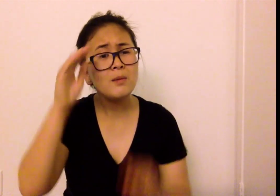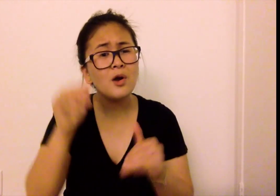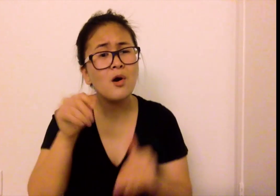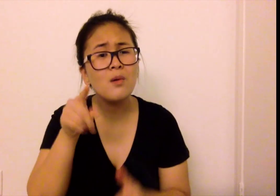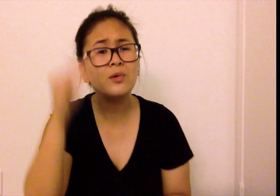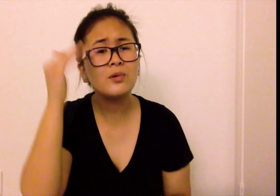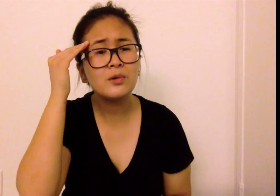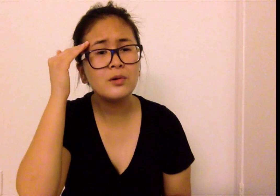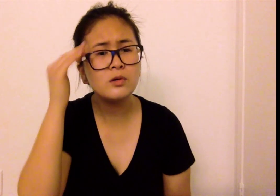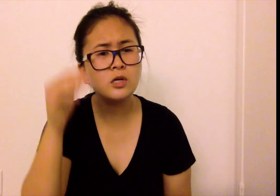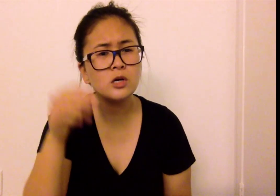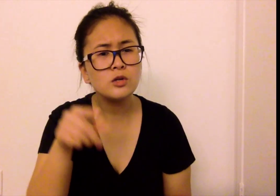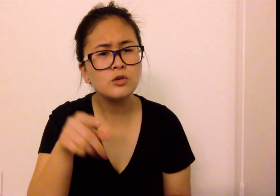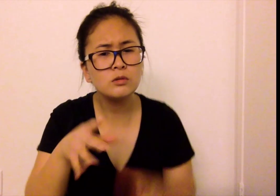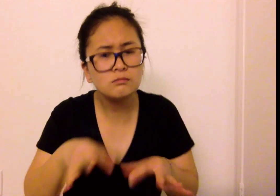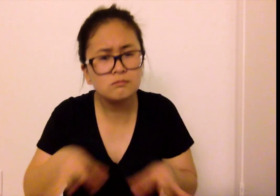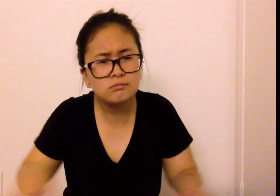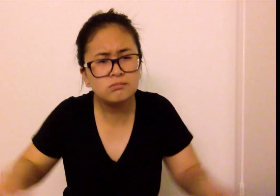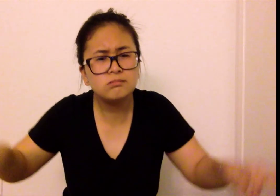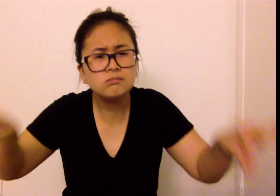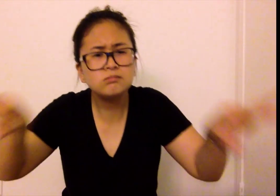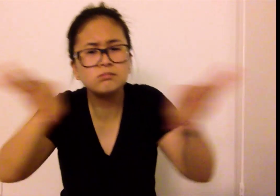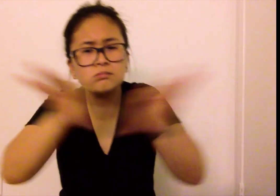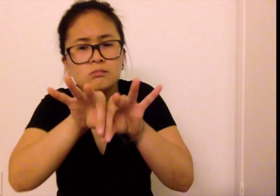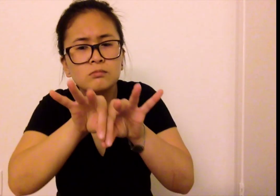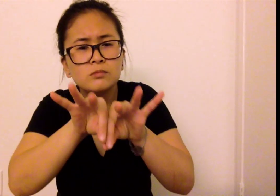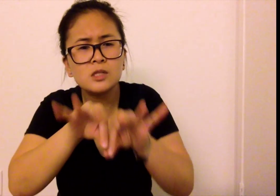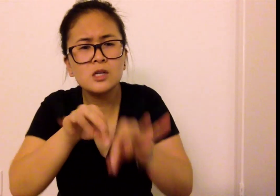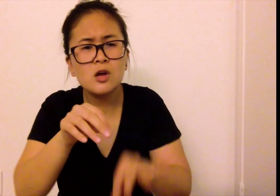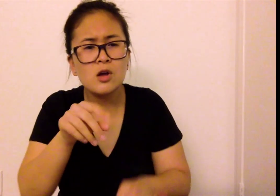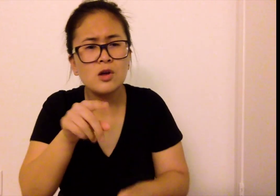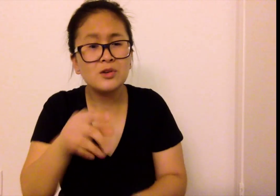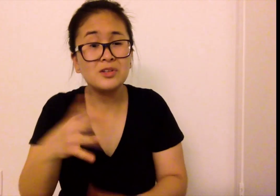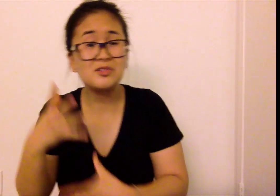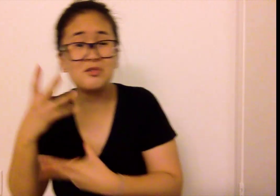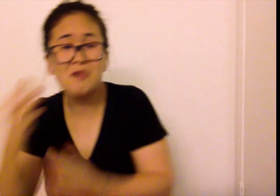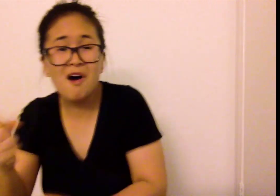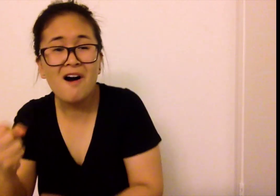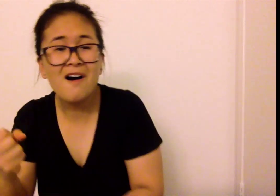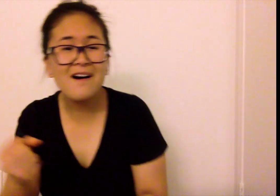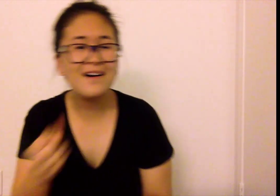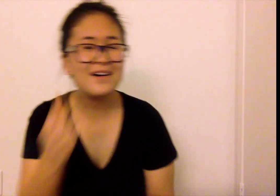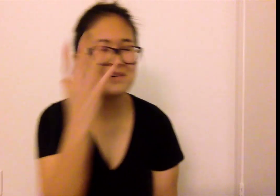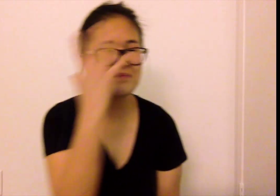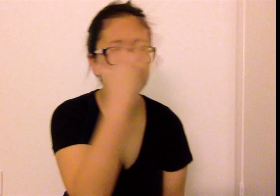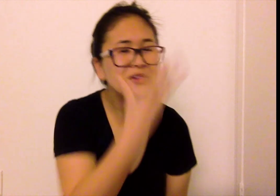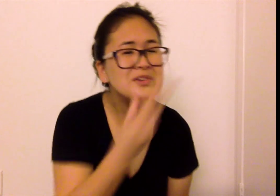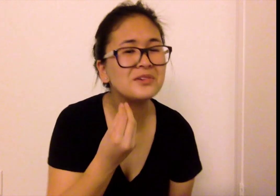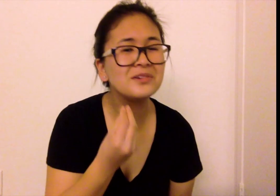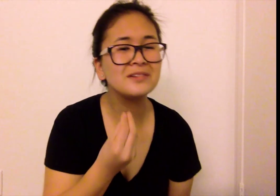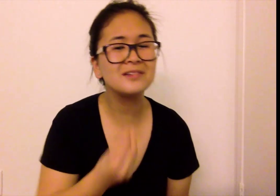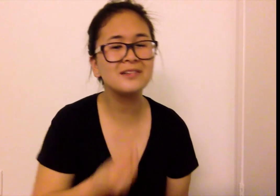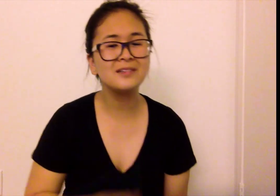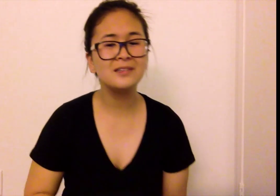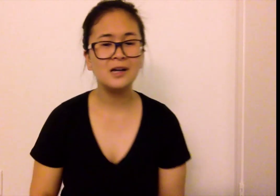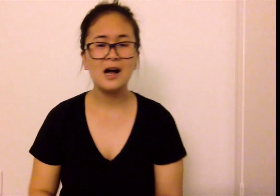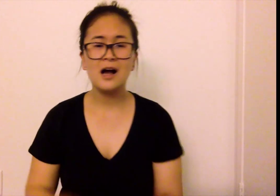[I hope you know,] and a big, big knowing that you are important, unquestionably, you are untouchable, you are beautiful,